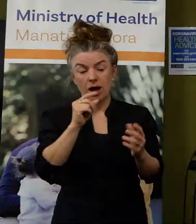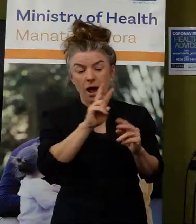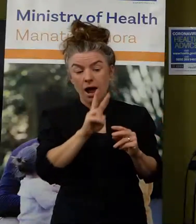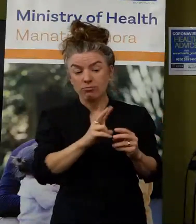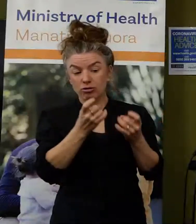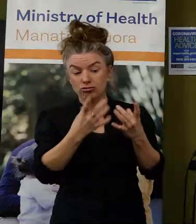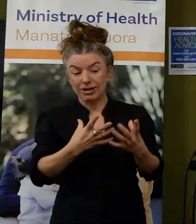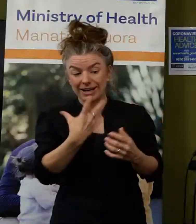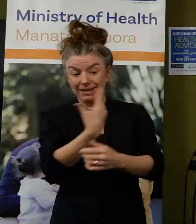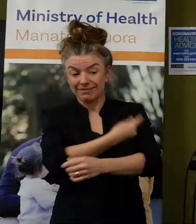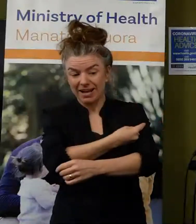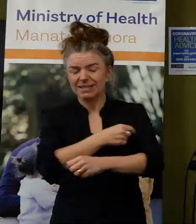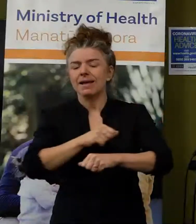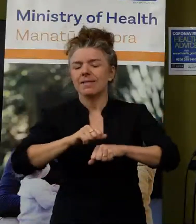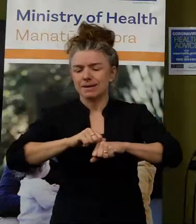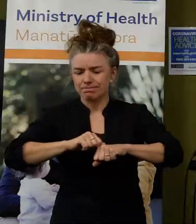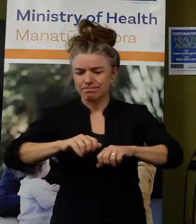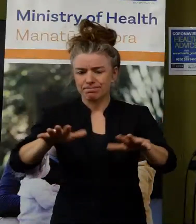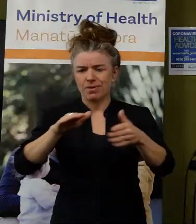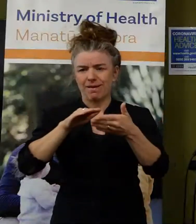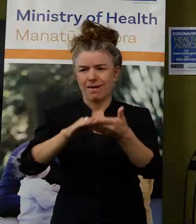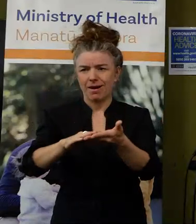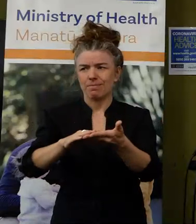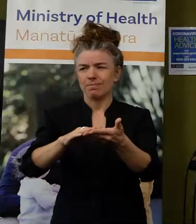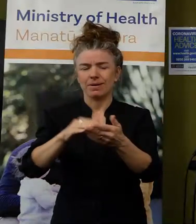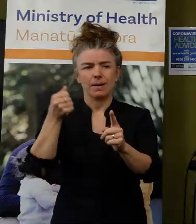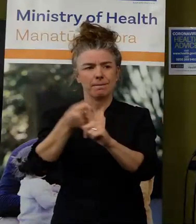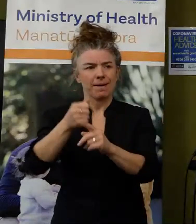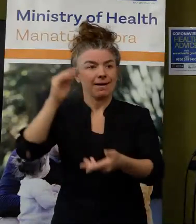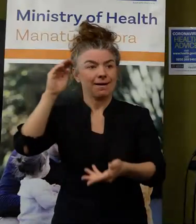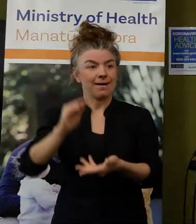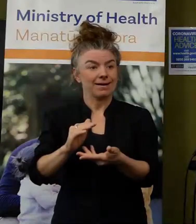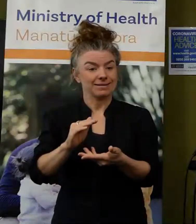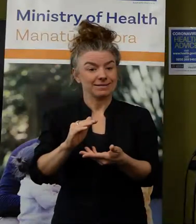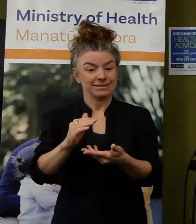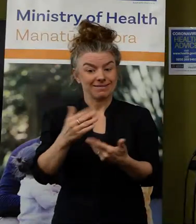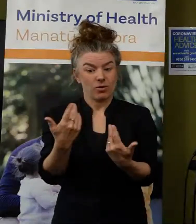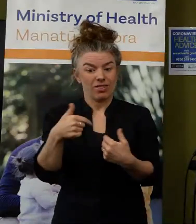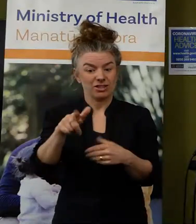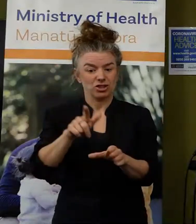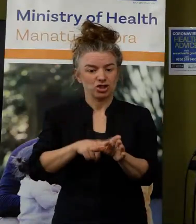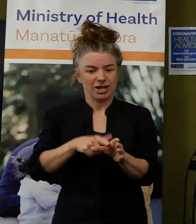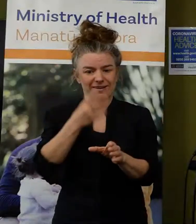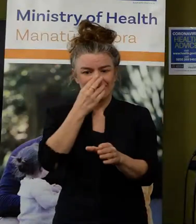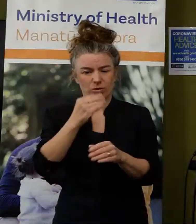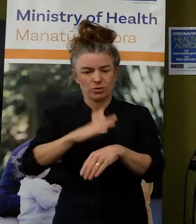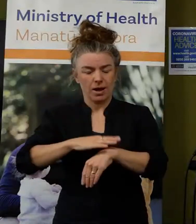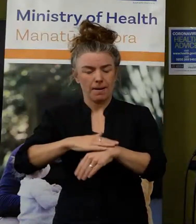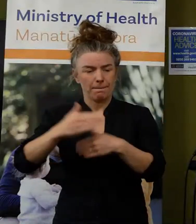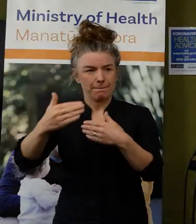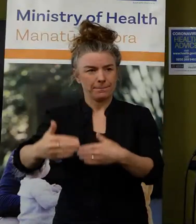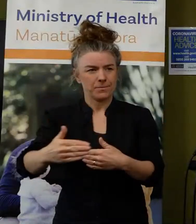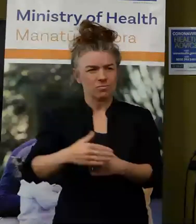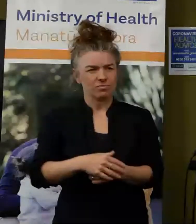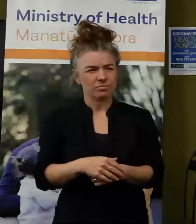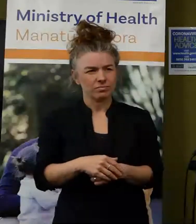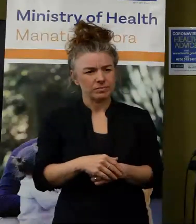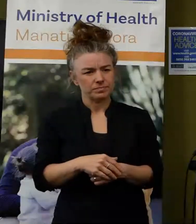And that will help enormously to reduce the impact of this year's winter flu season. And do COVID-19 and the flu share symptoms?